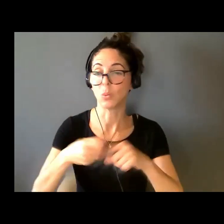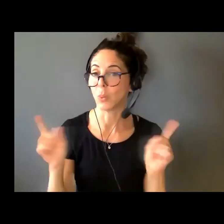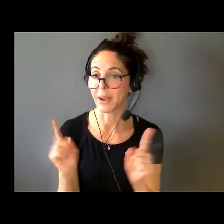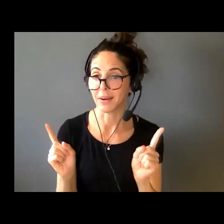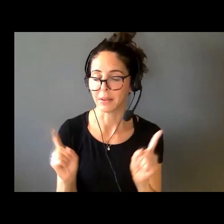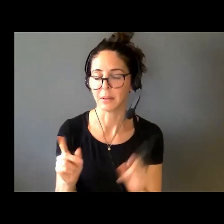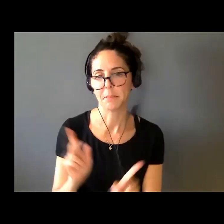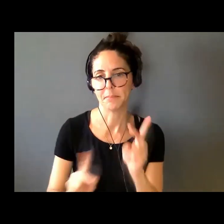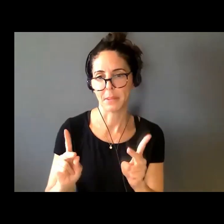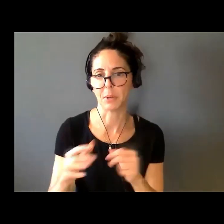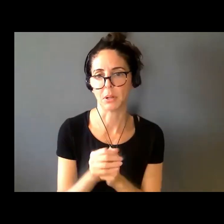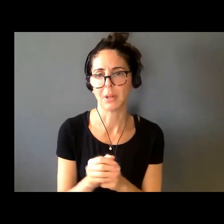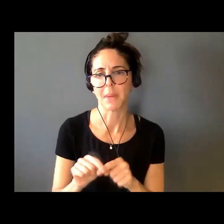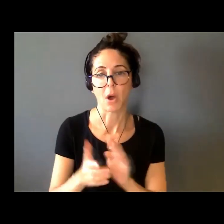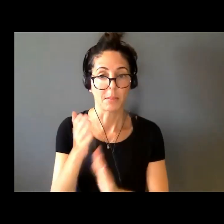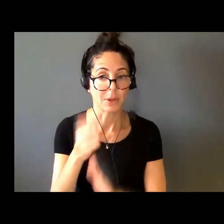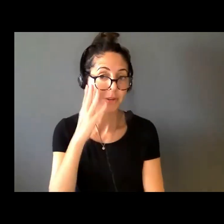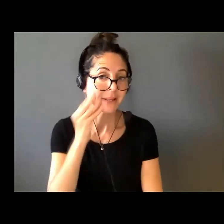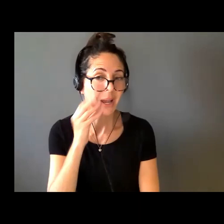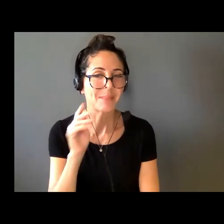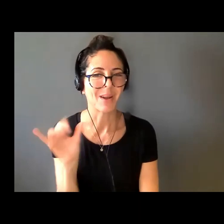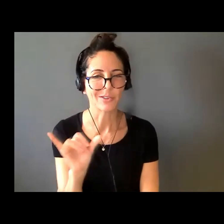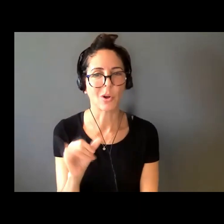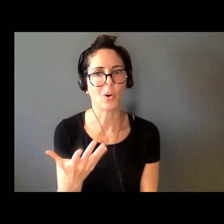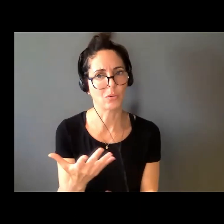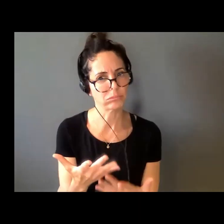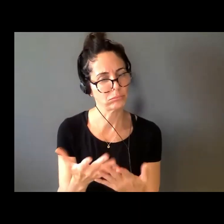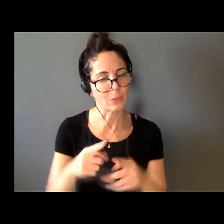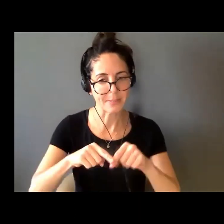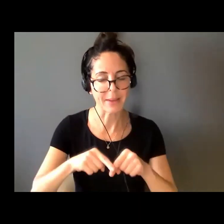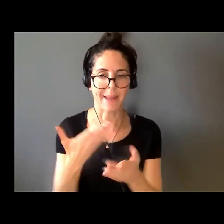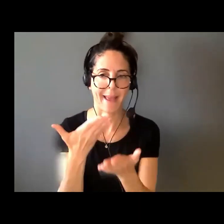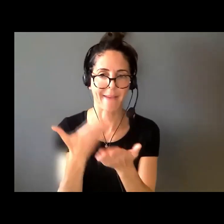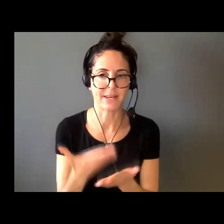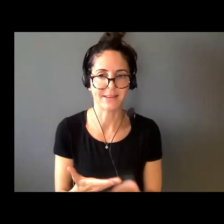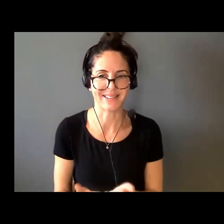on experience, but is also based in evidence, and that’s why when I was invited to join this panel,